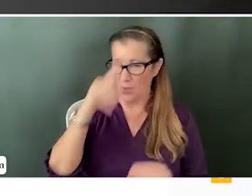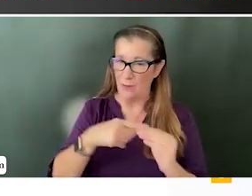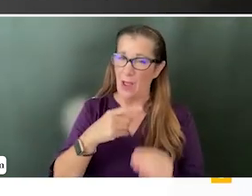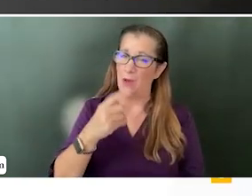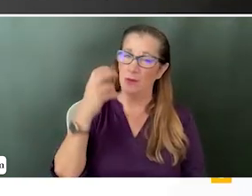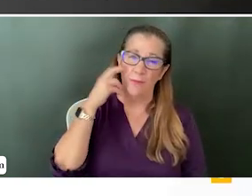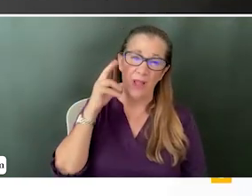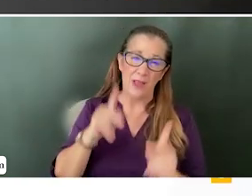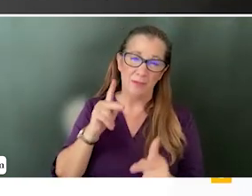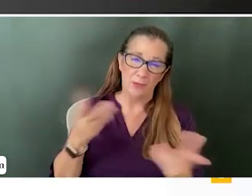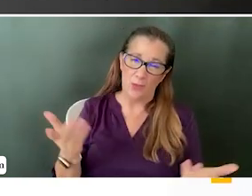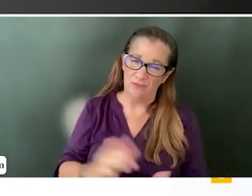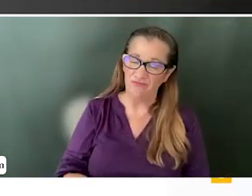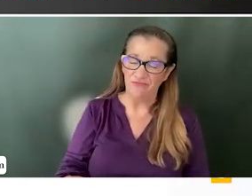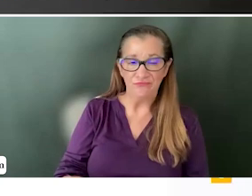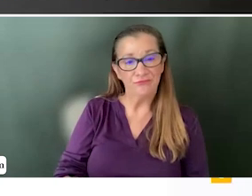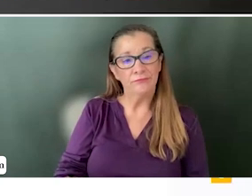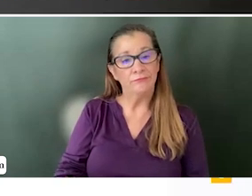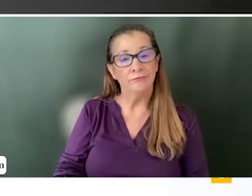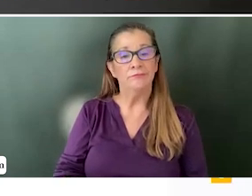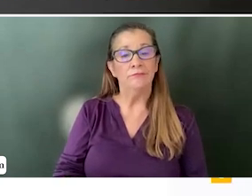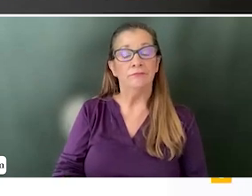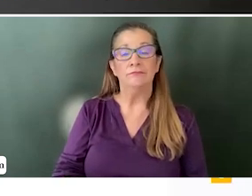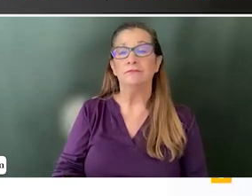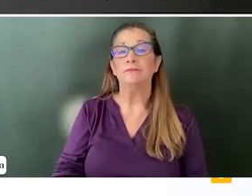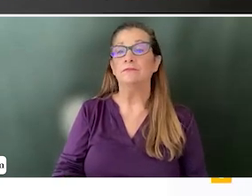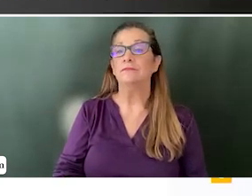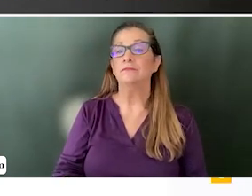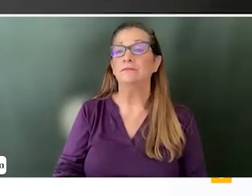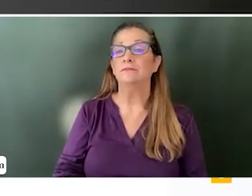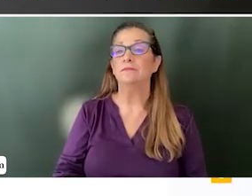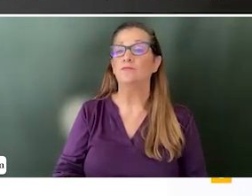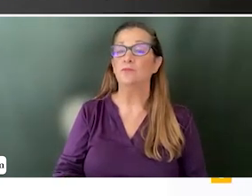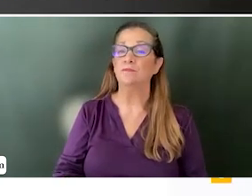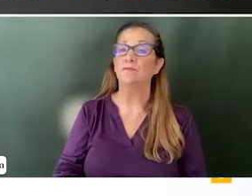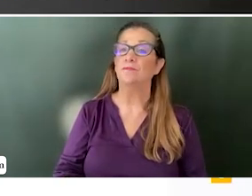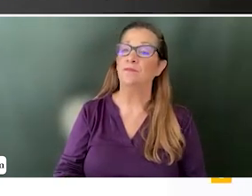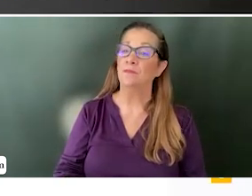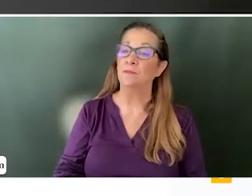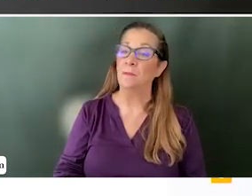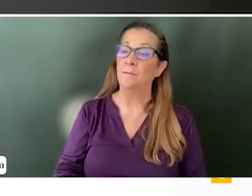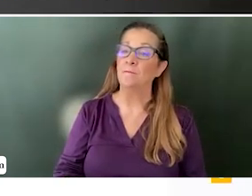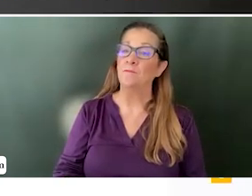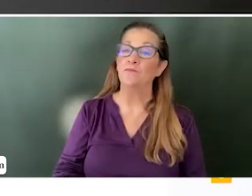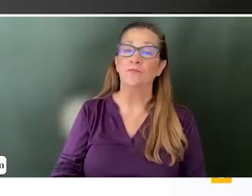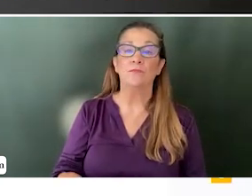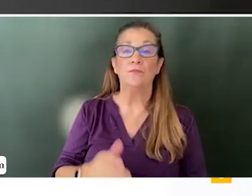Um. You know, workflow suggestions.